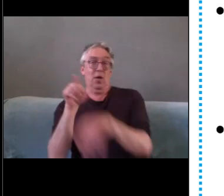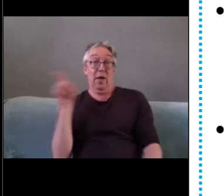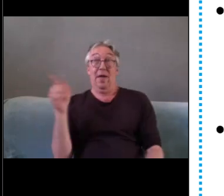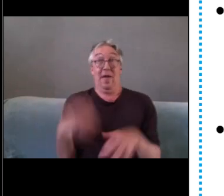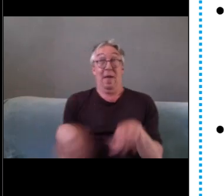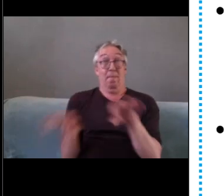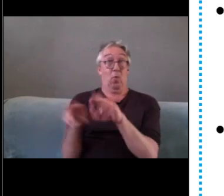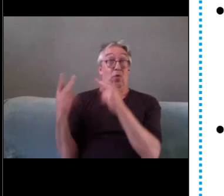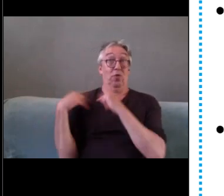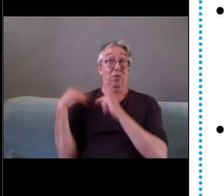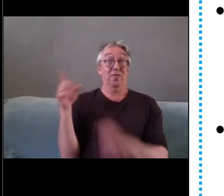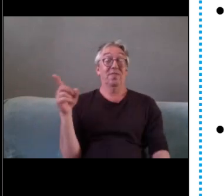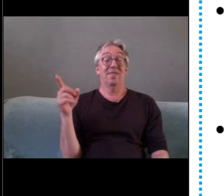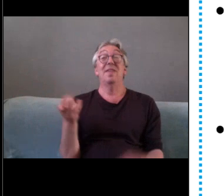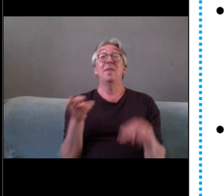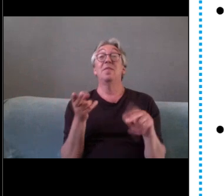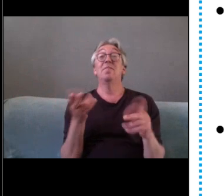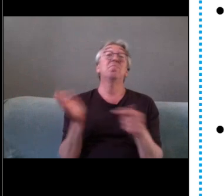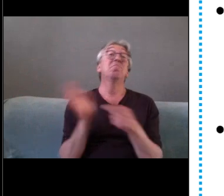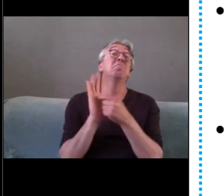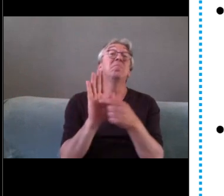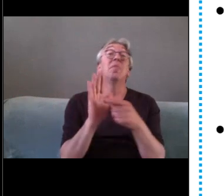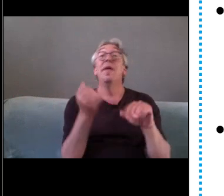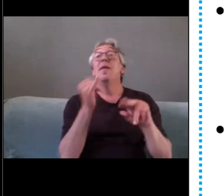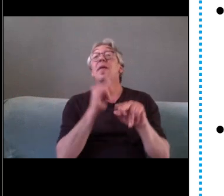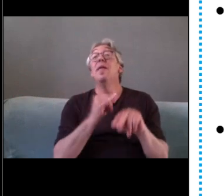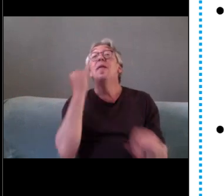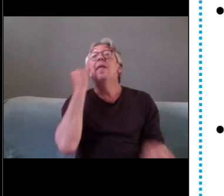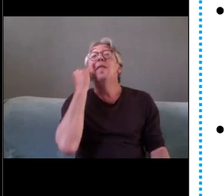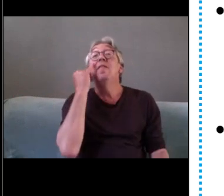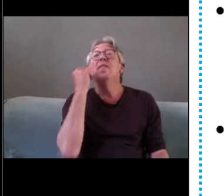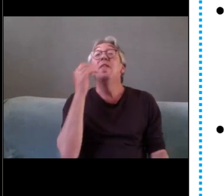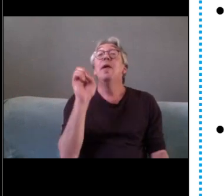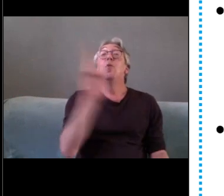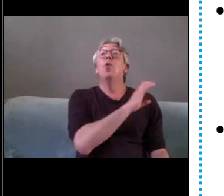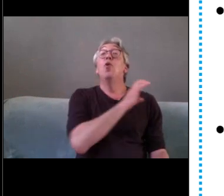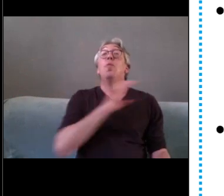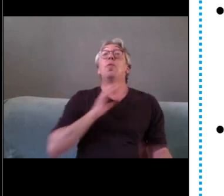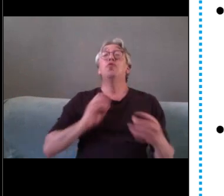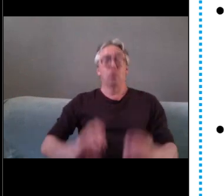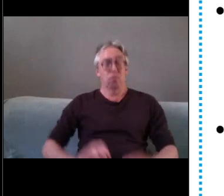the Commission proposes... ...makes new legal proposals